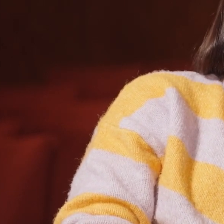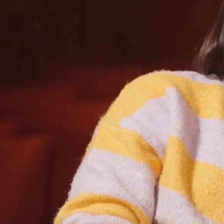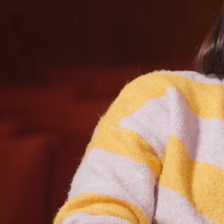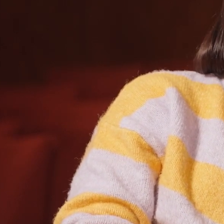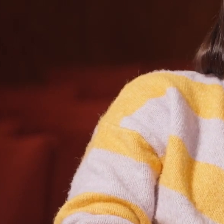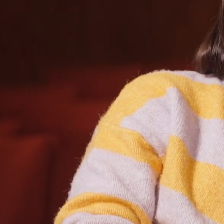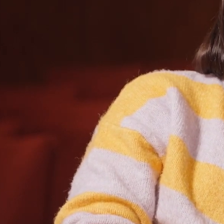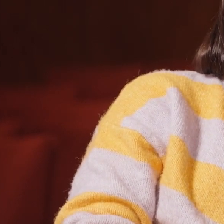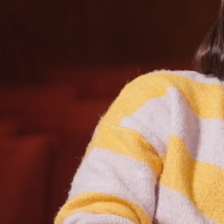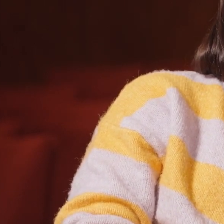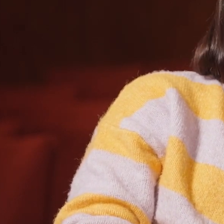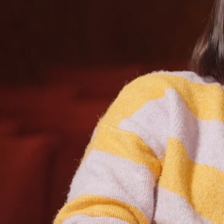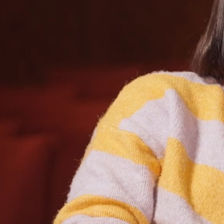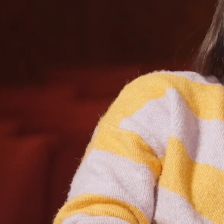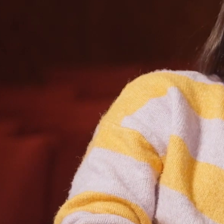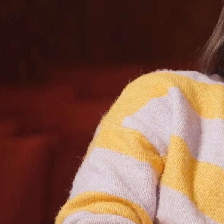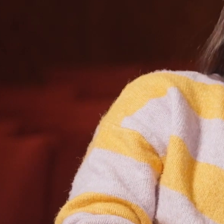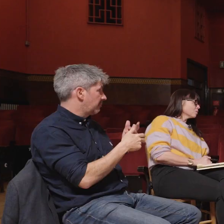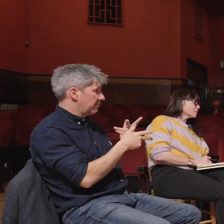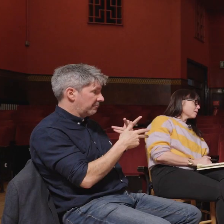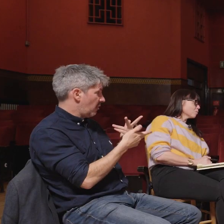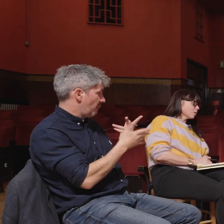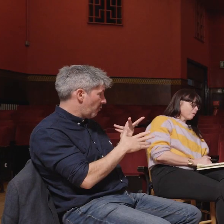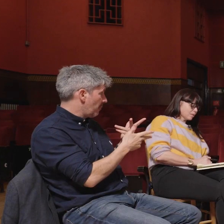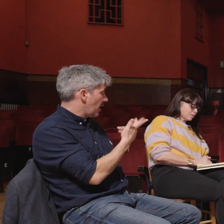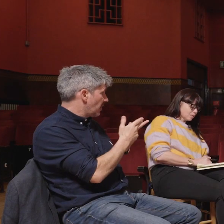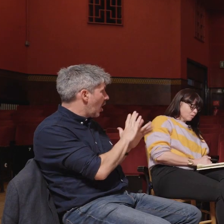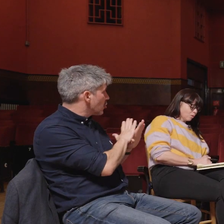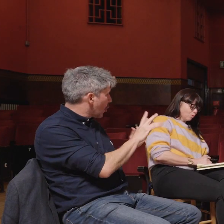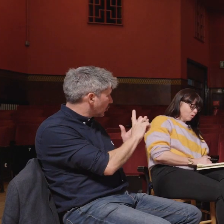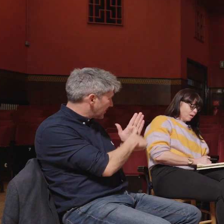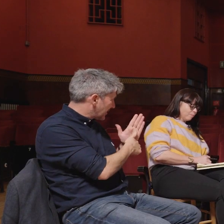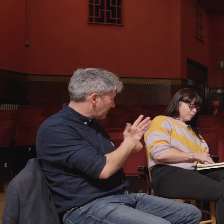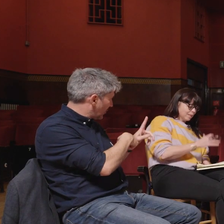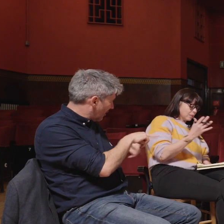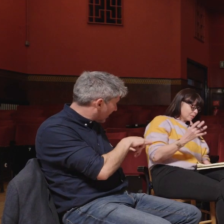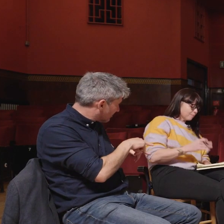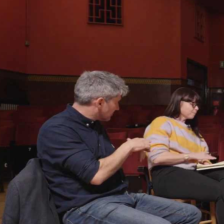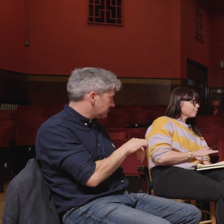that have been devised by non-disabled directors or leaders.